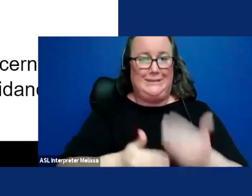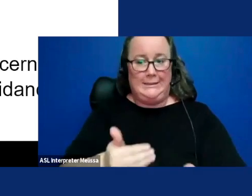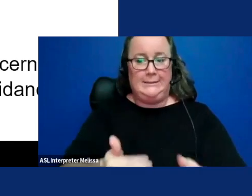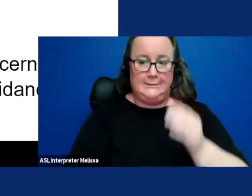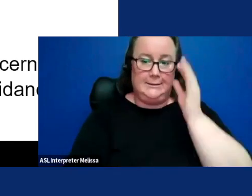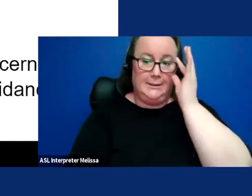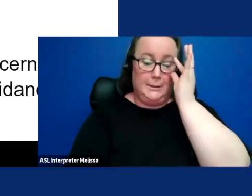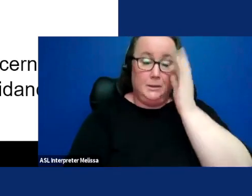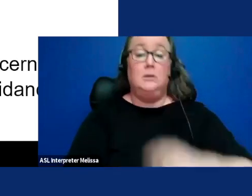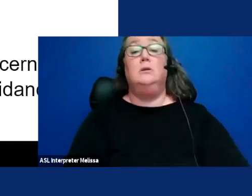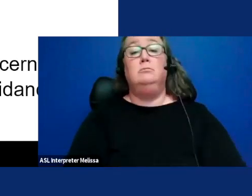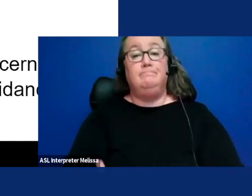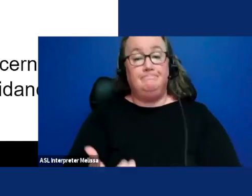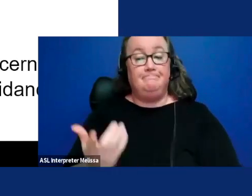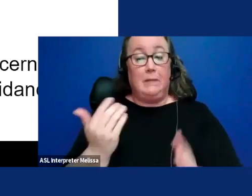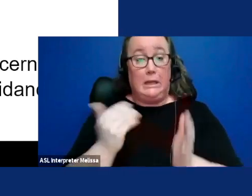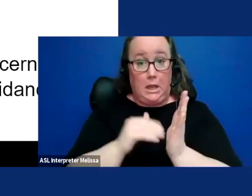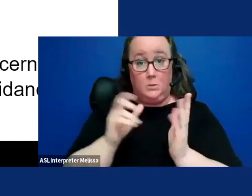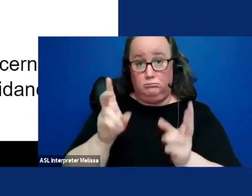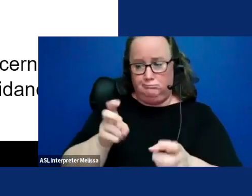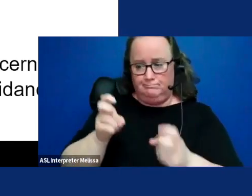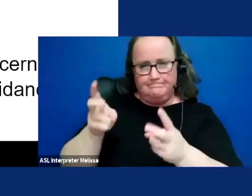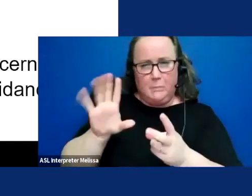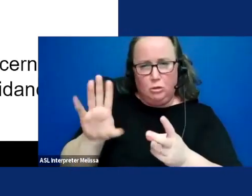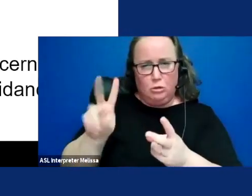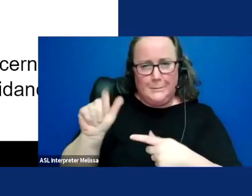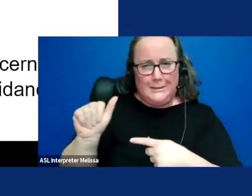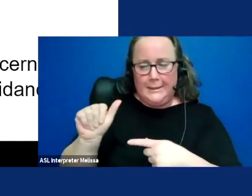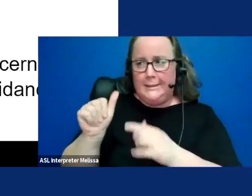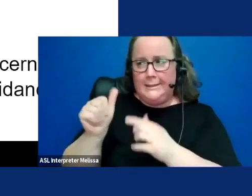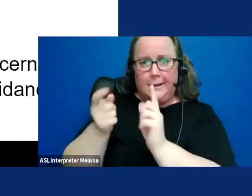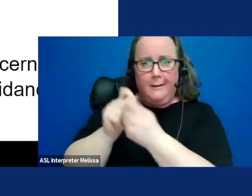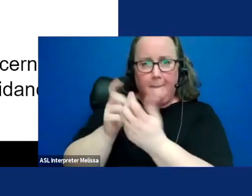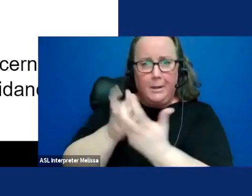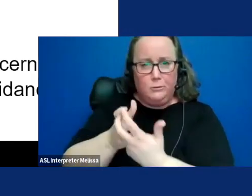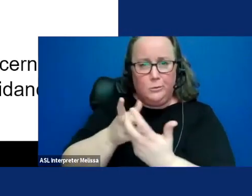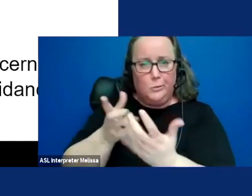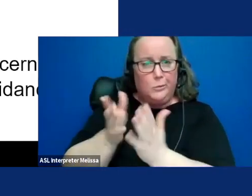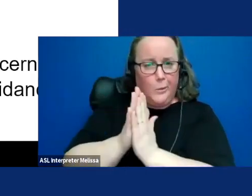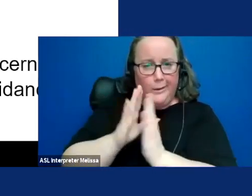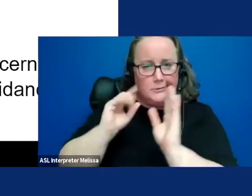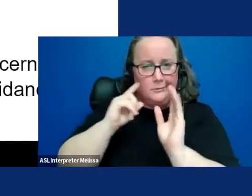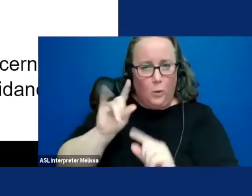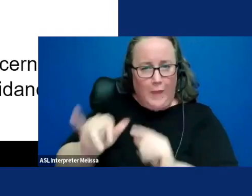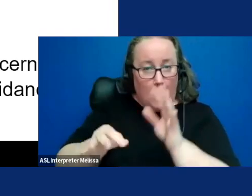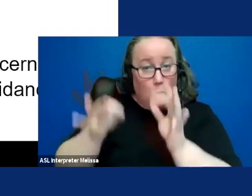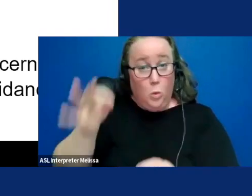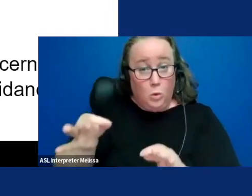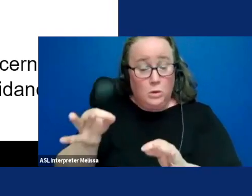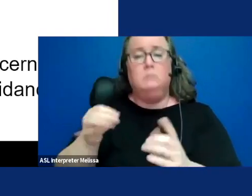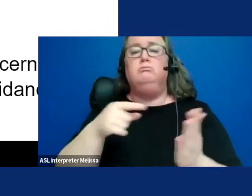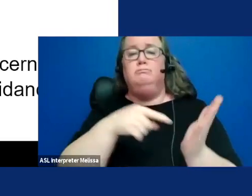a disability accommodation request form in your court and say that there are certain accommodations that your parent requires.